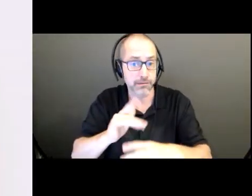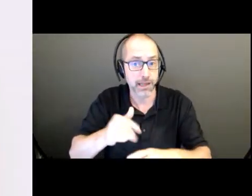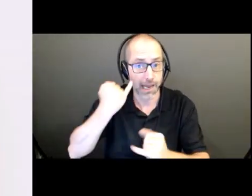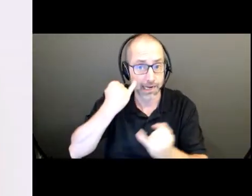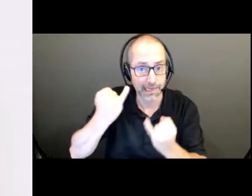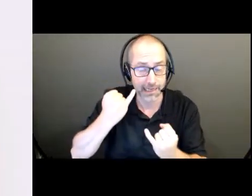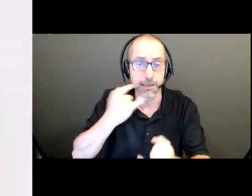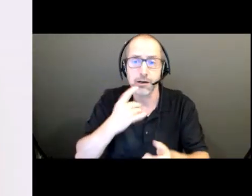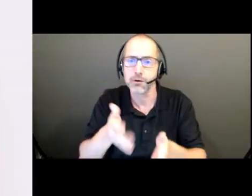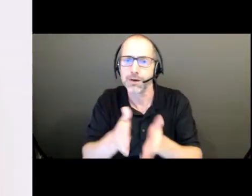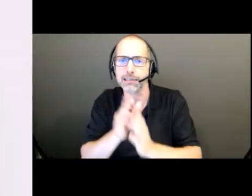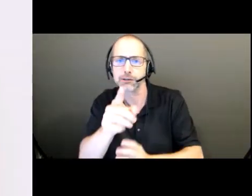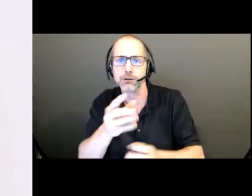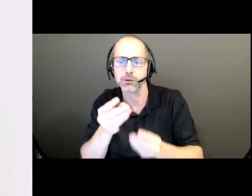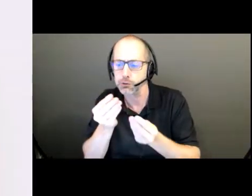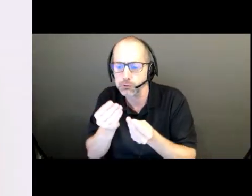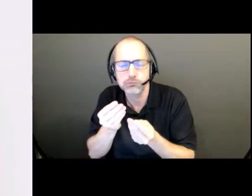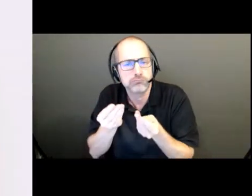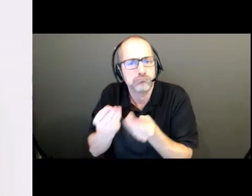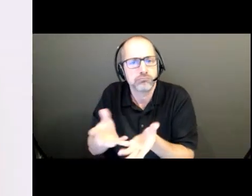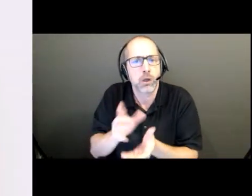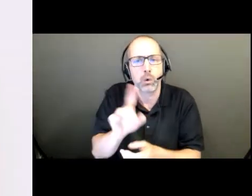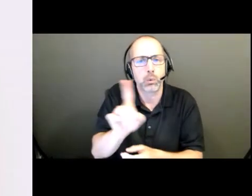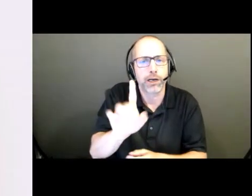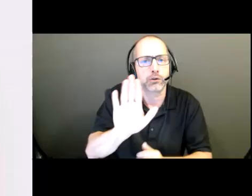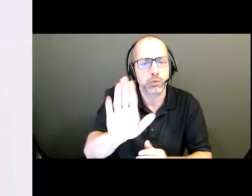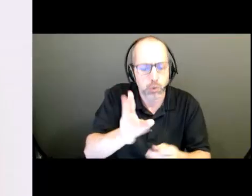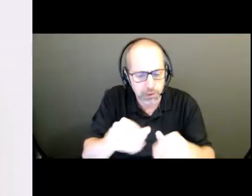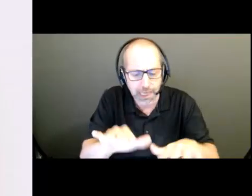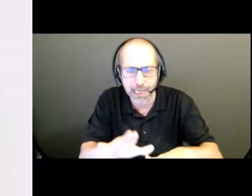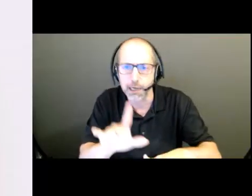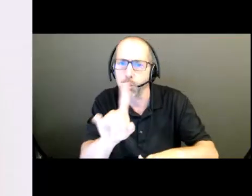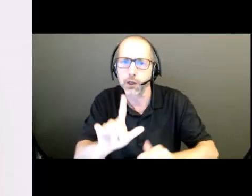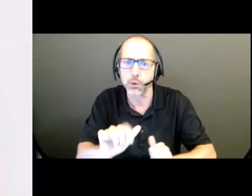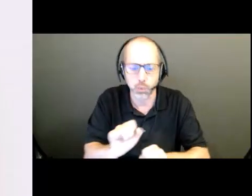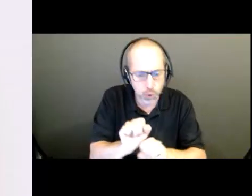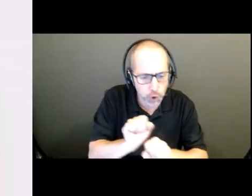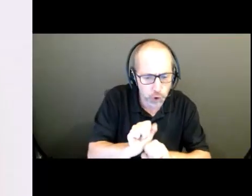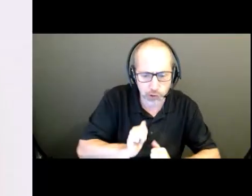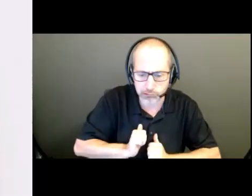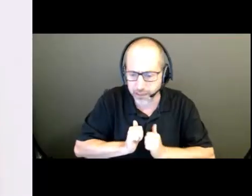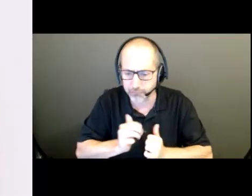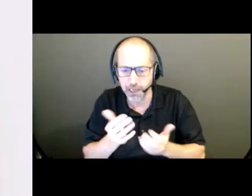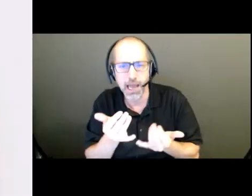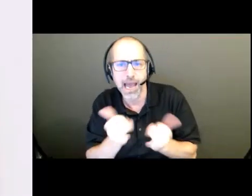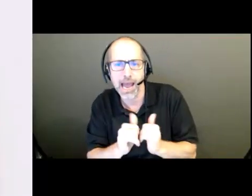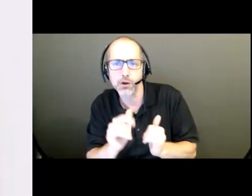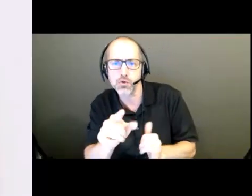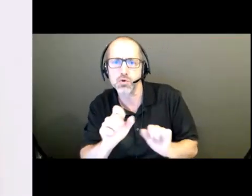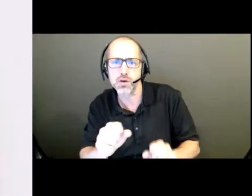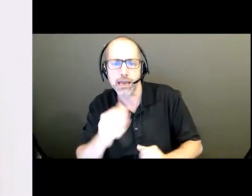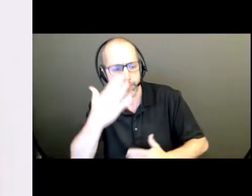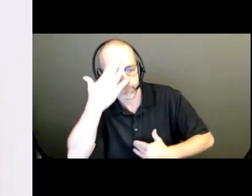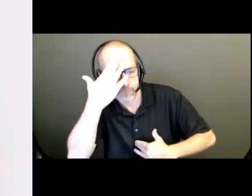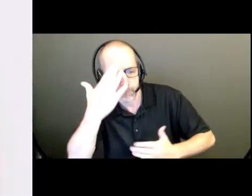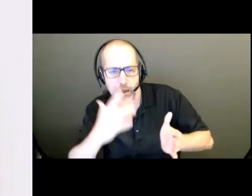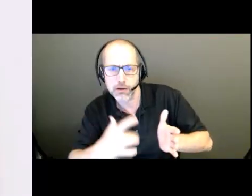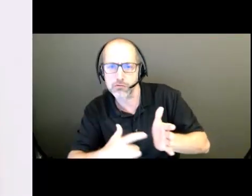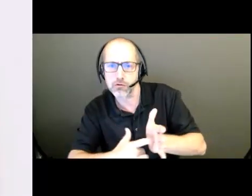live and work, the nation it belongs to, and how you can acknowledge that in your own way, either as an organization or as individuals.